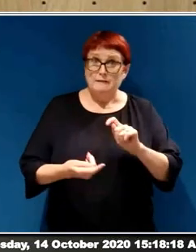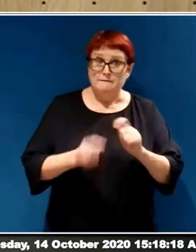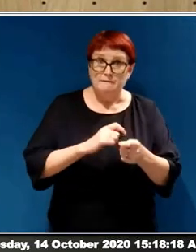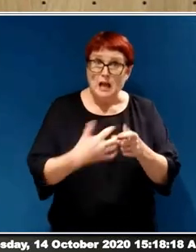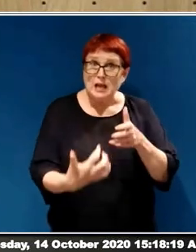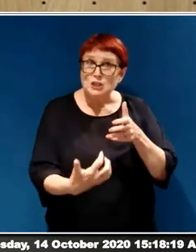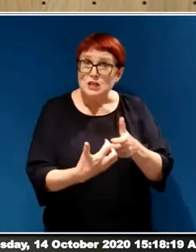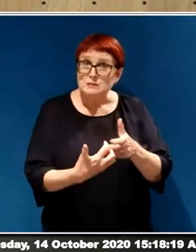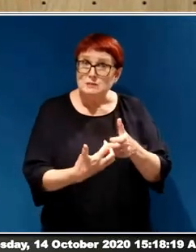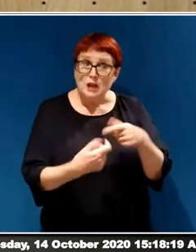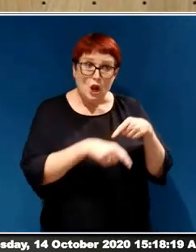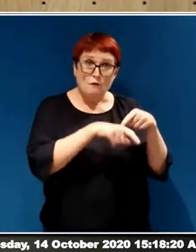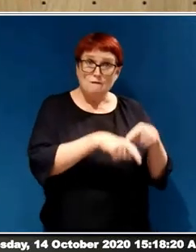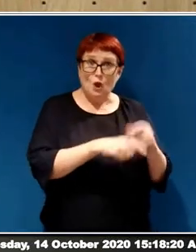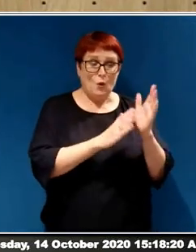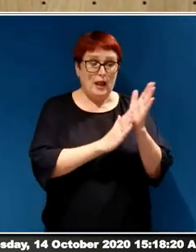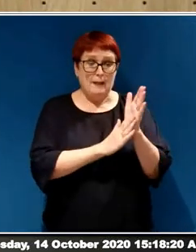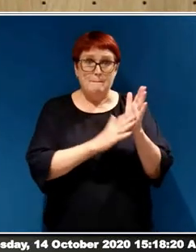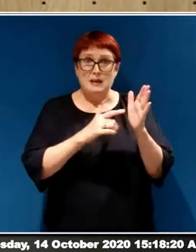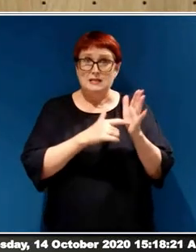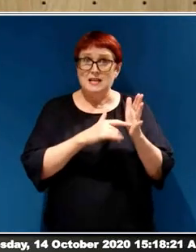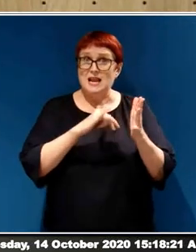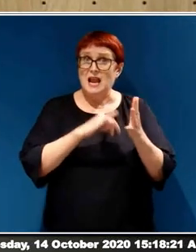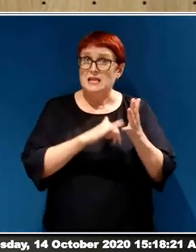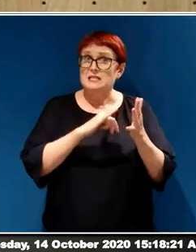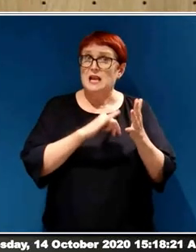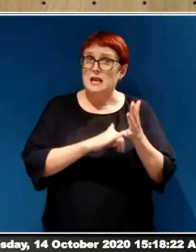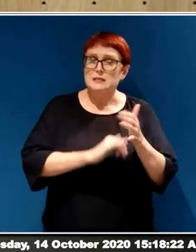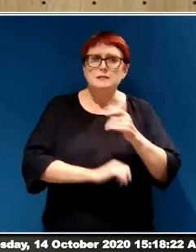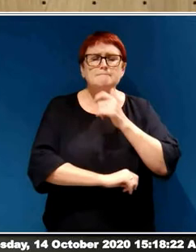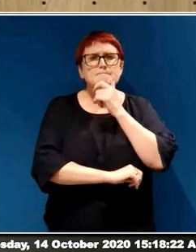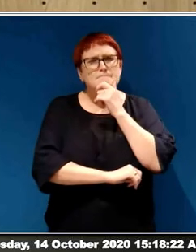normally look at providing adjustments for students across three tiers.